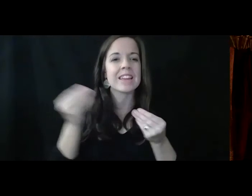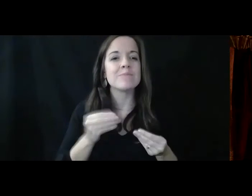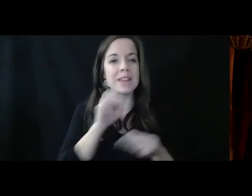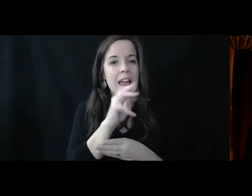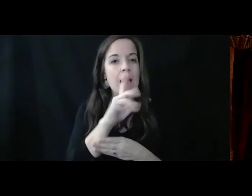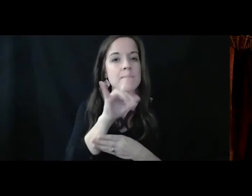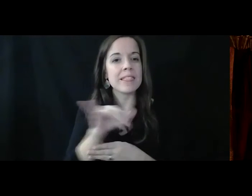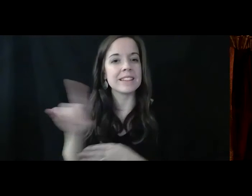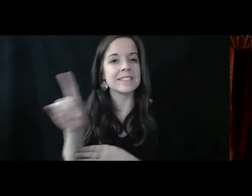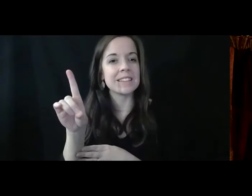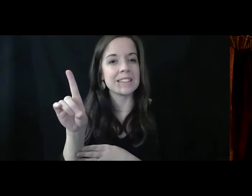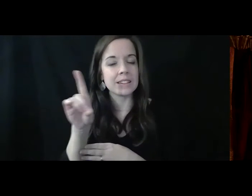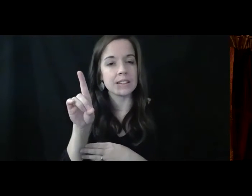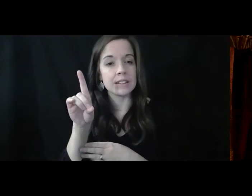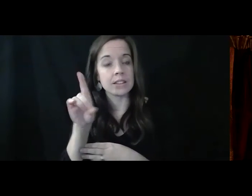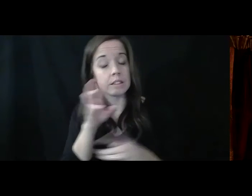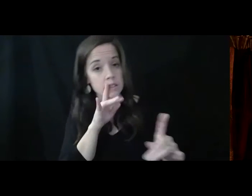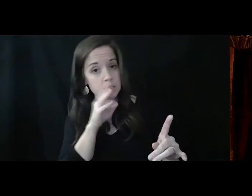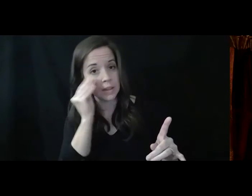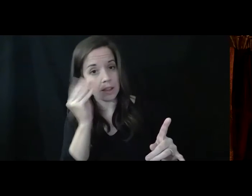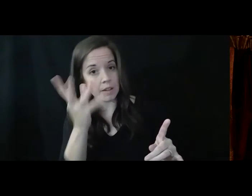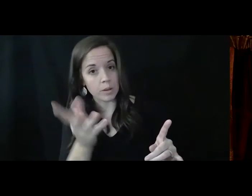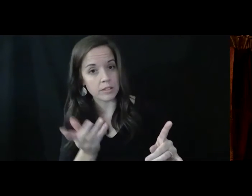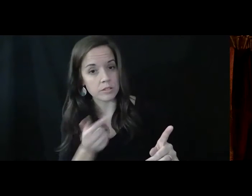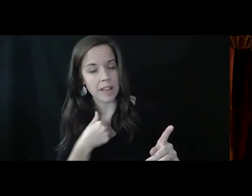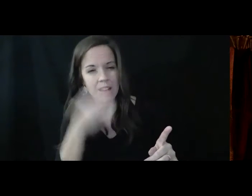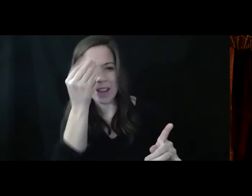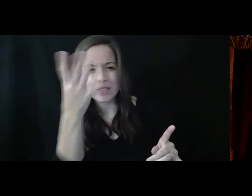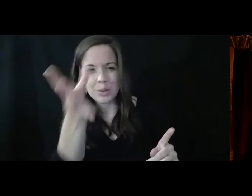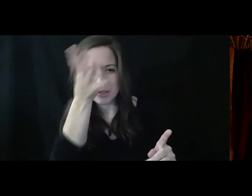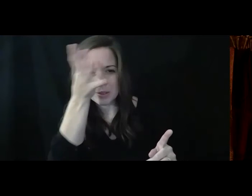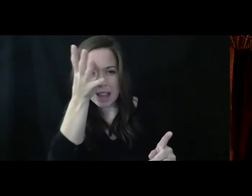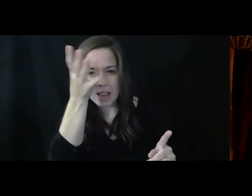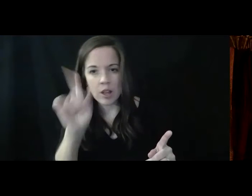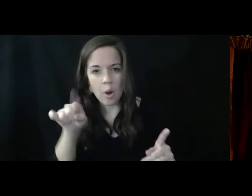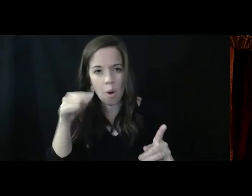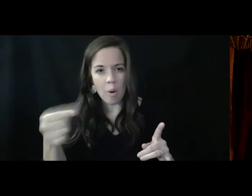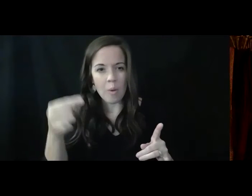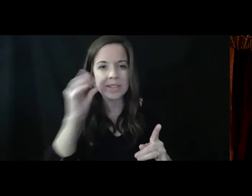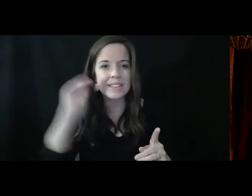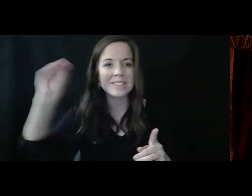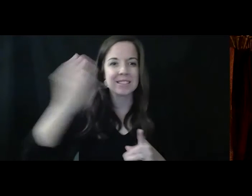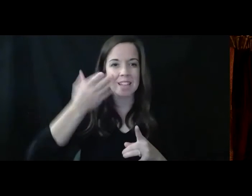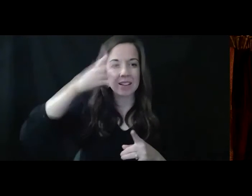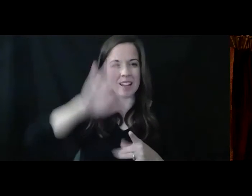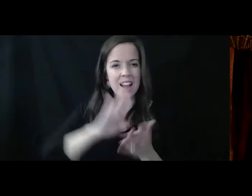speaking of which have I ever told you daddy // only sun gods get me hard // you want it